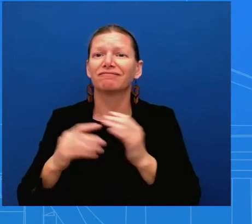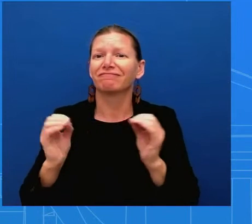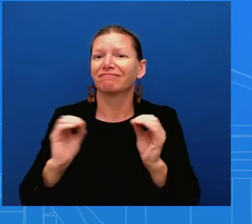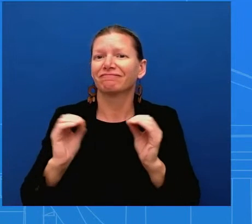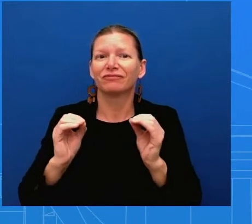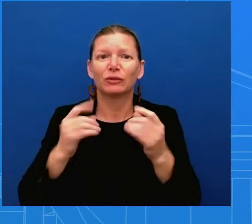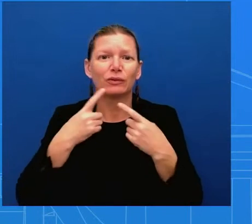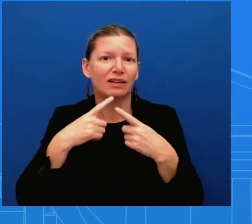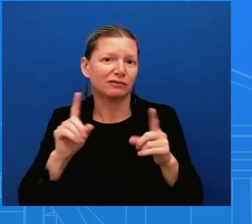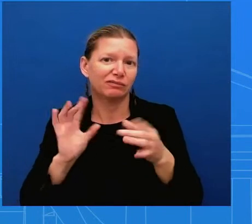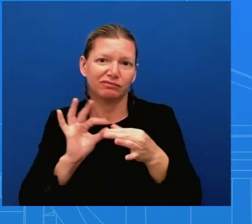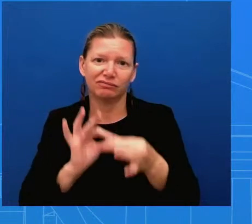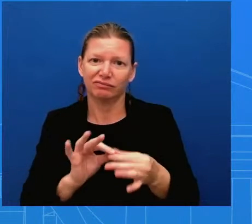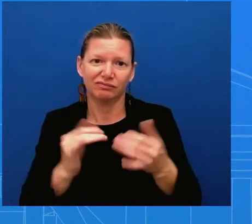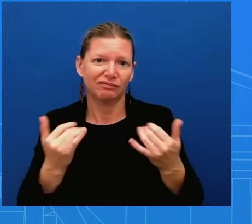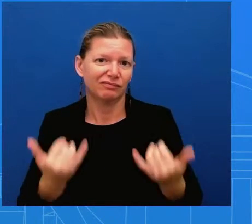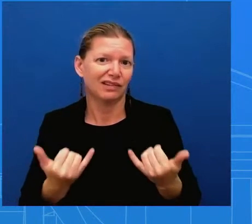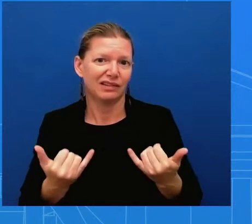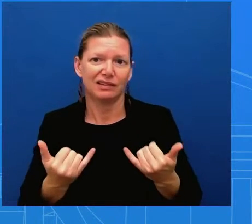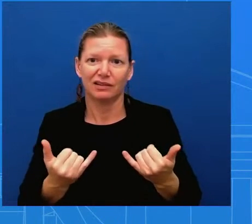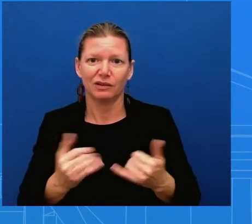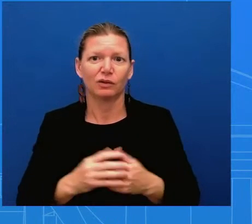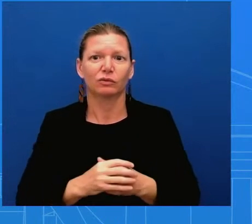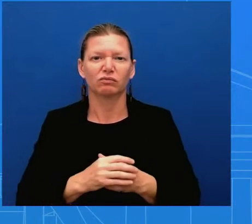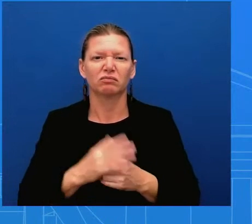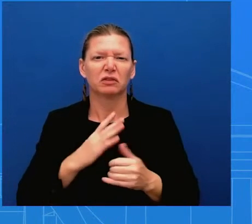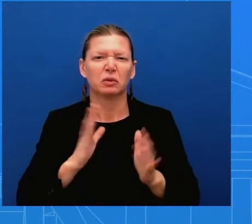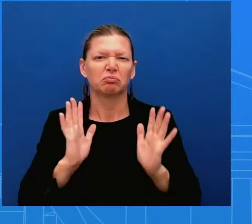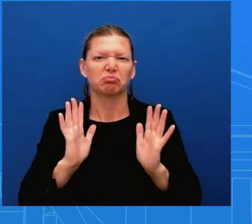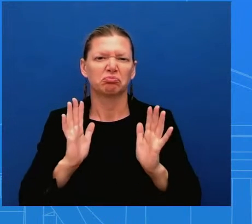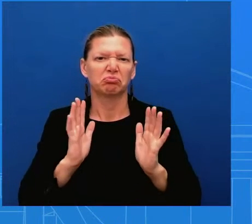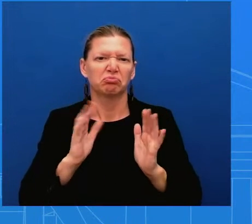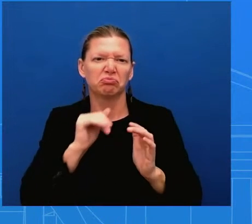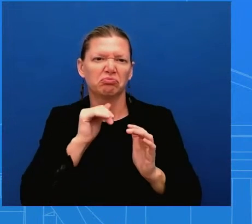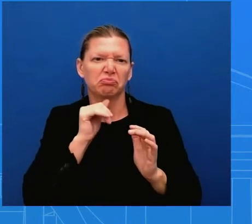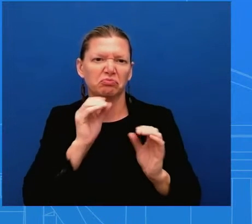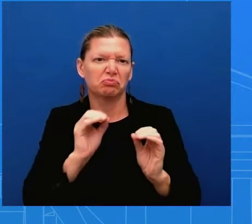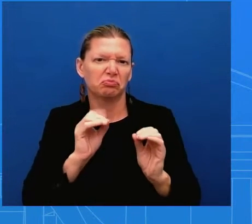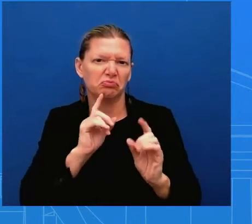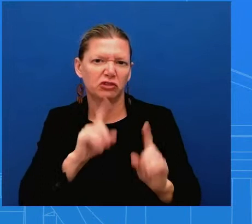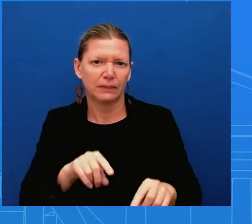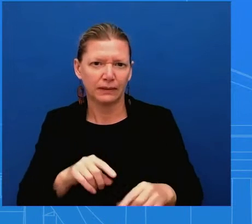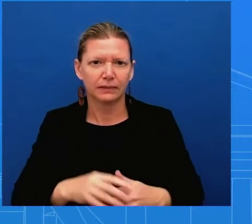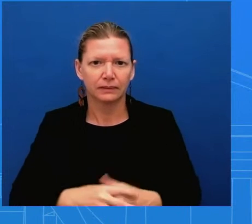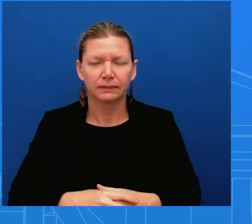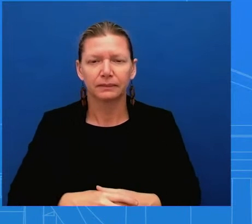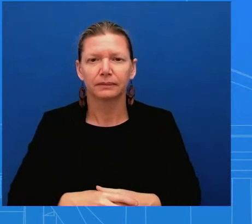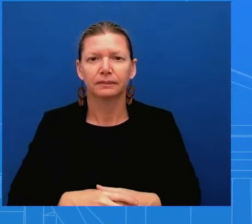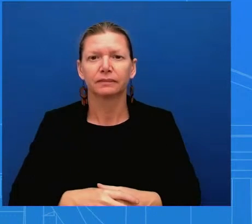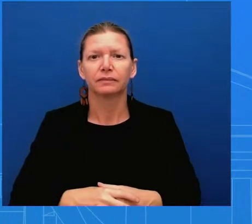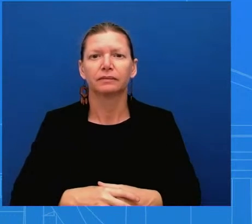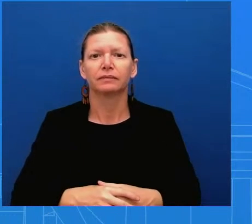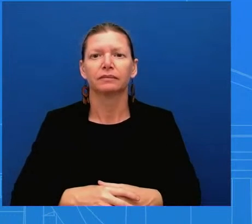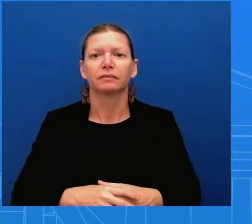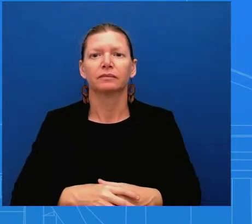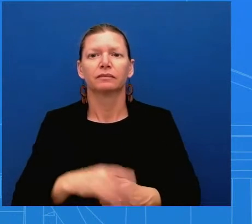because I want to be really mindful about that -- The Press: Does -- Ms. Jean-Pierre: -- about getting ahead of that. The Press: Does the fact that a lot of Democratic senators were sort of lukewarm on the idea